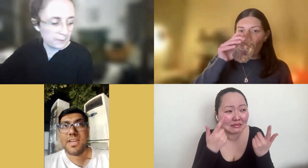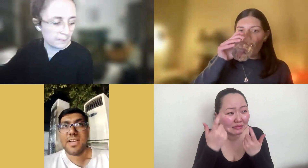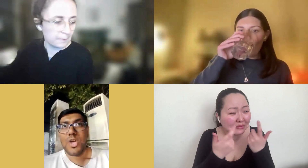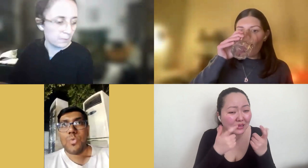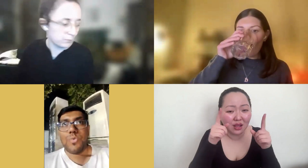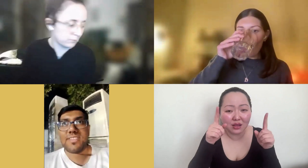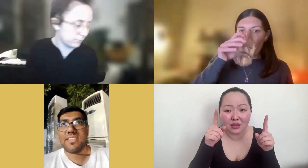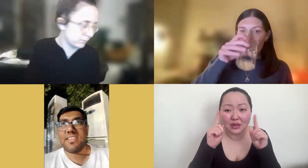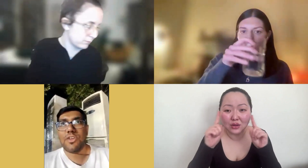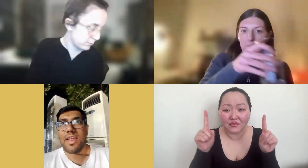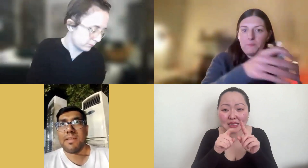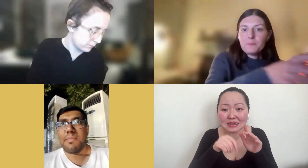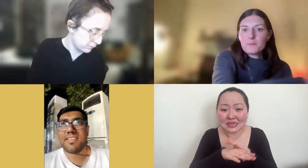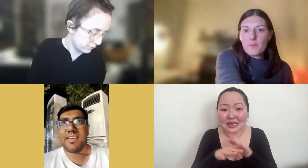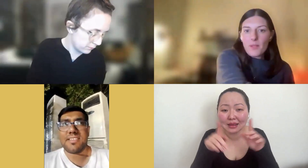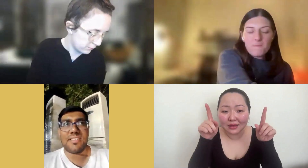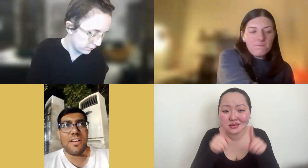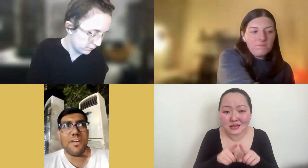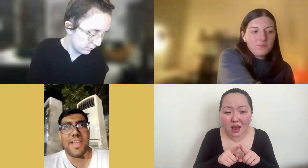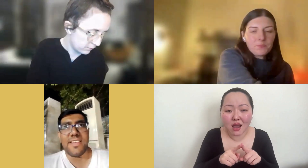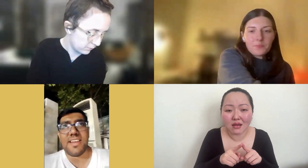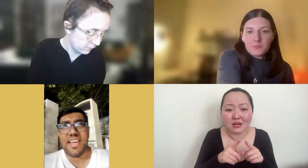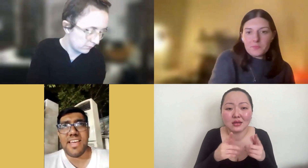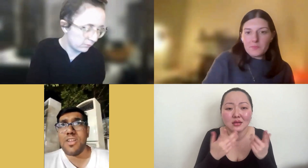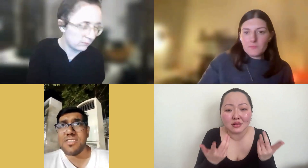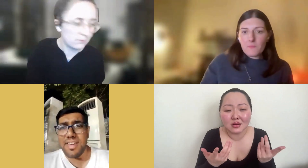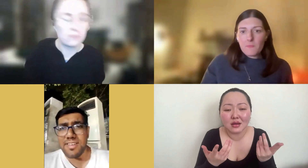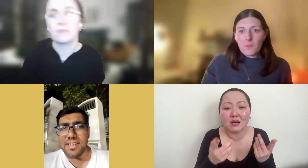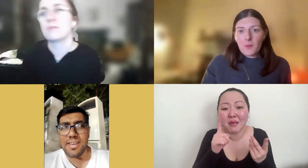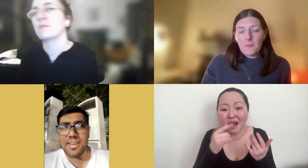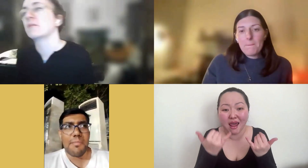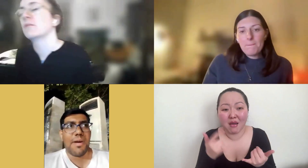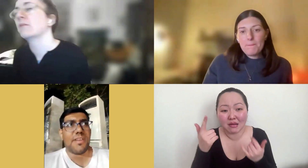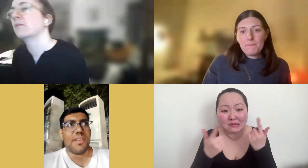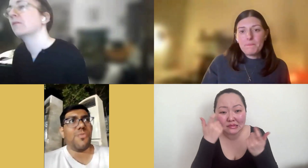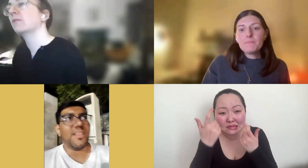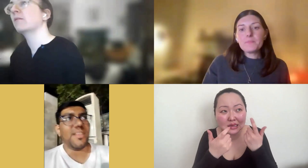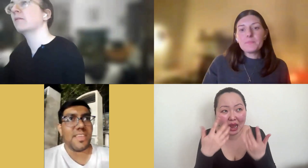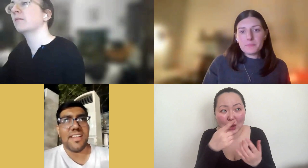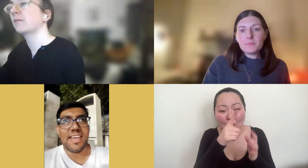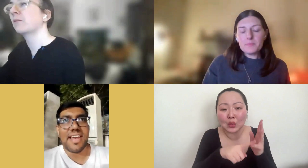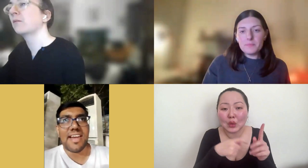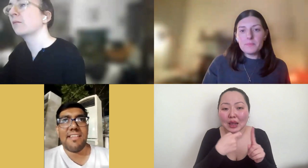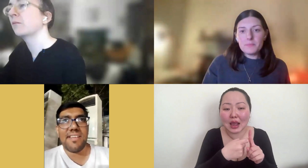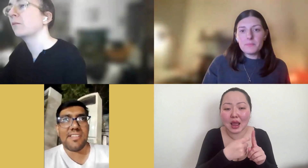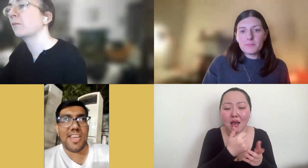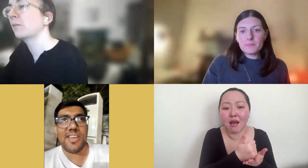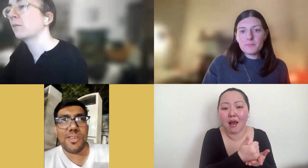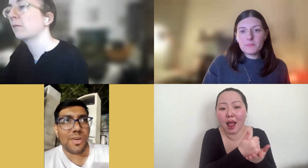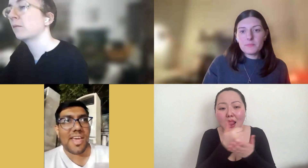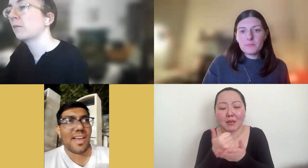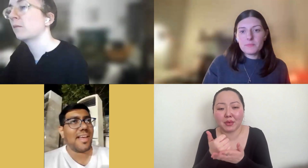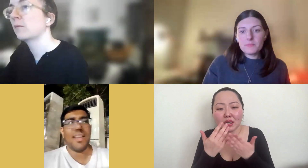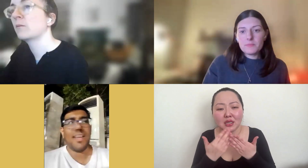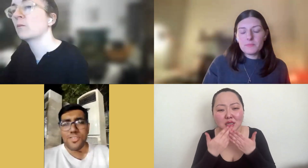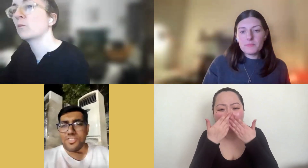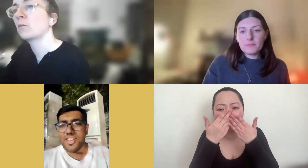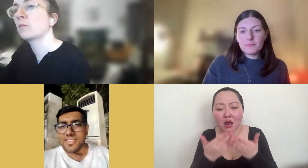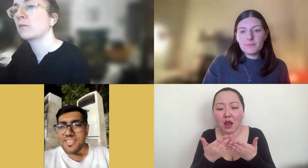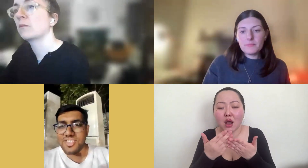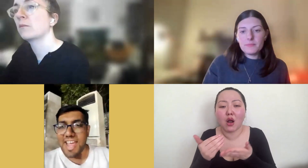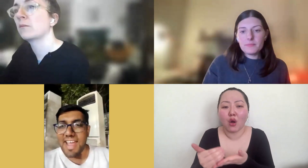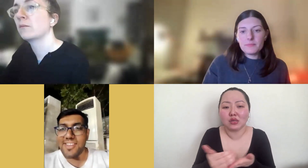would help her with the basics of conservation but with Indian Sign Language in the UK. So just